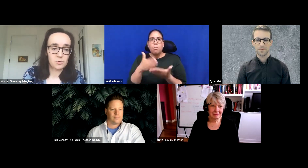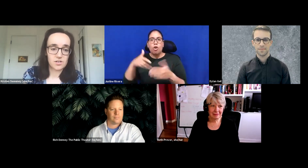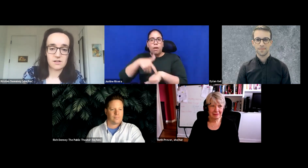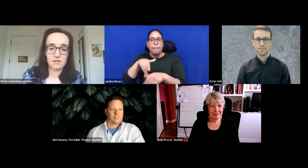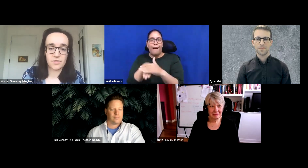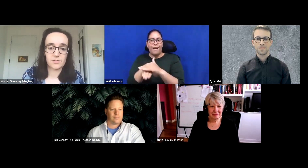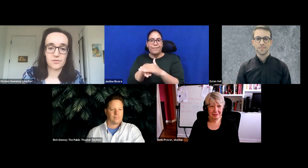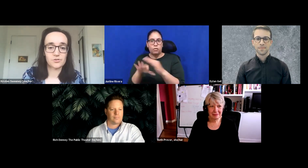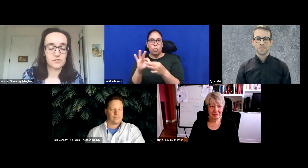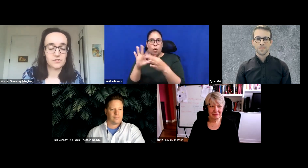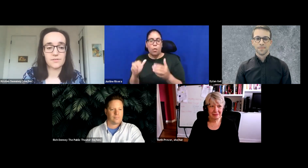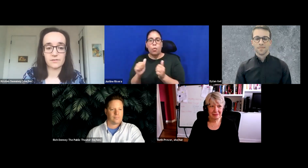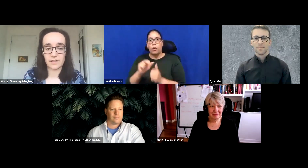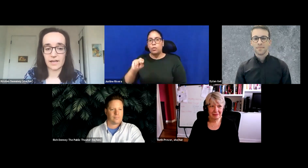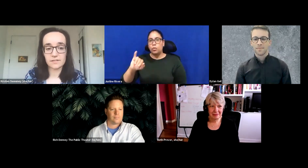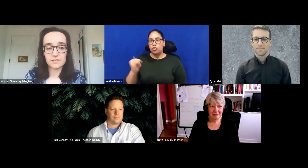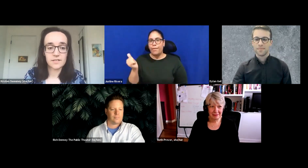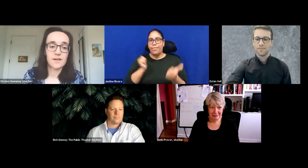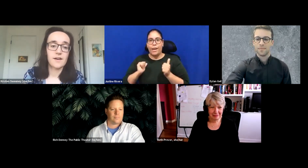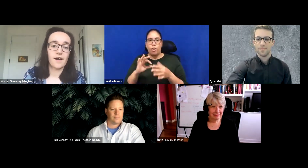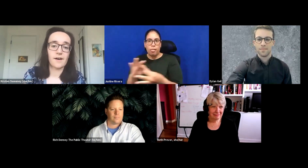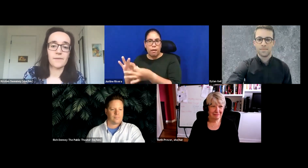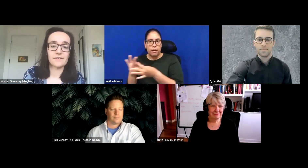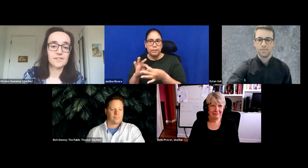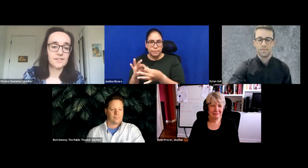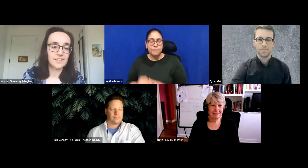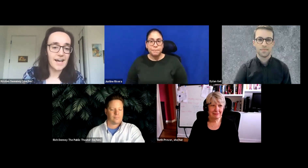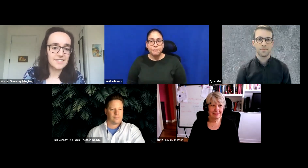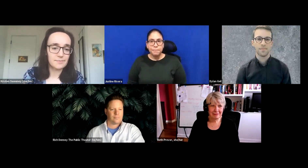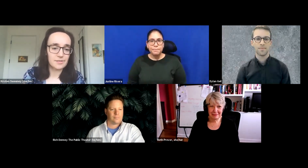coordinator with the New Jersey Theatre Alliance. And last but